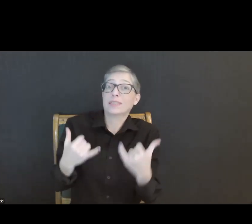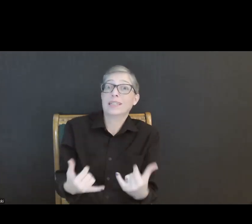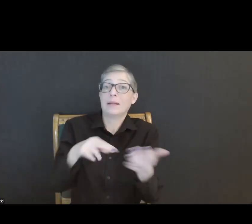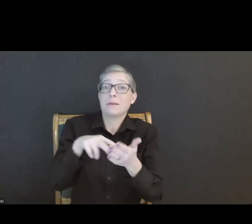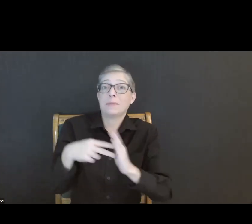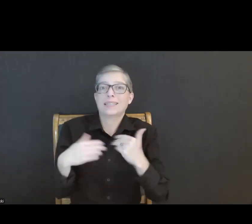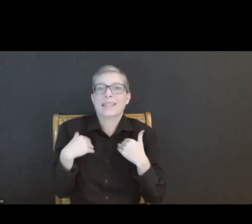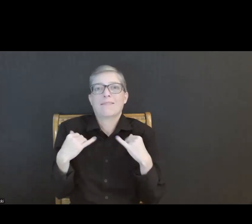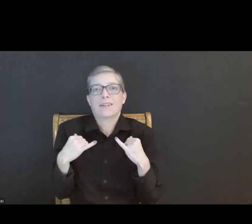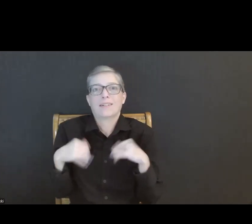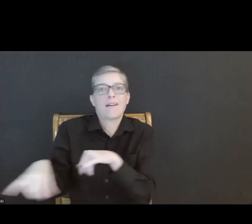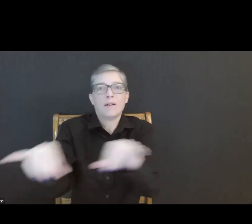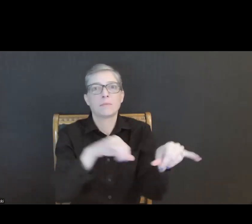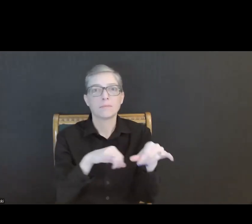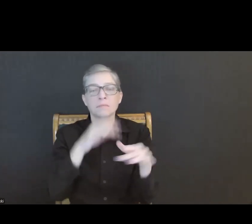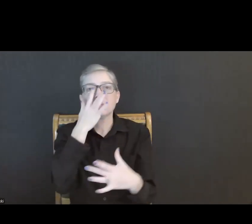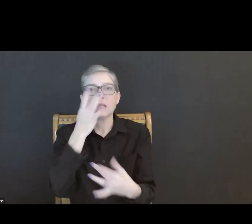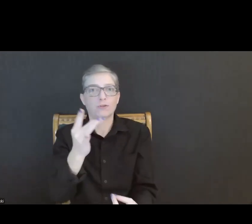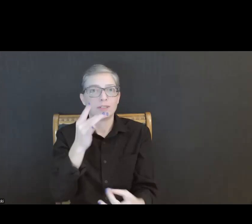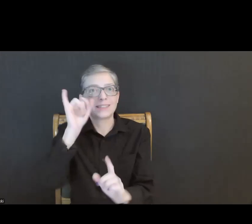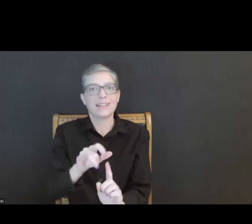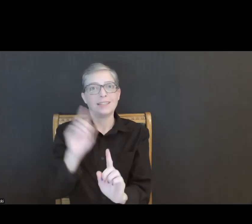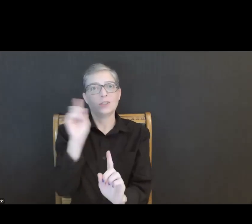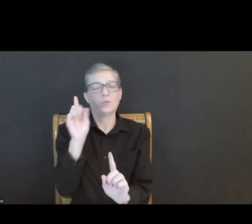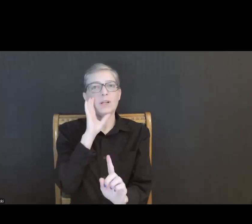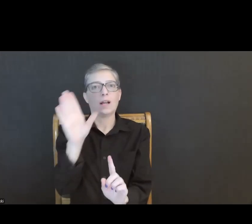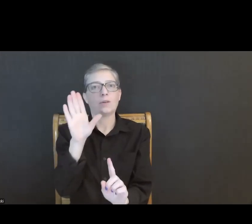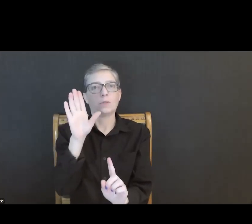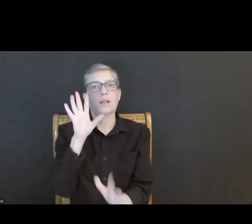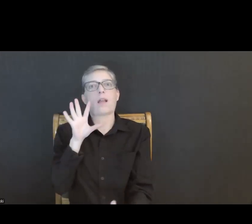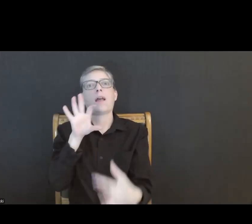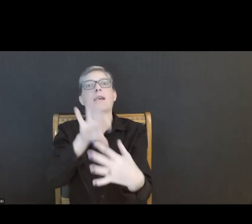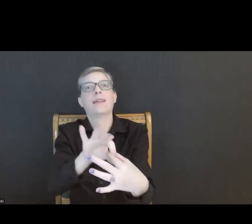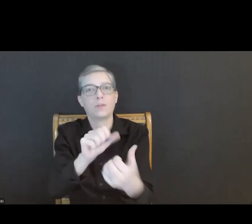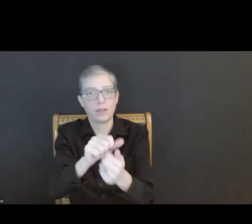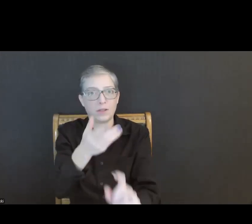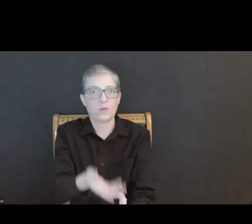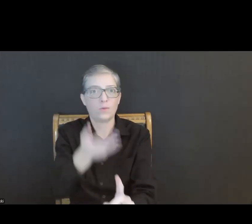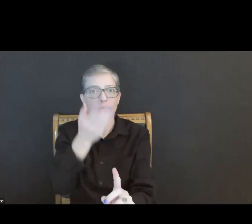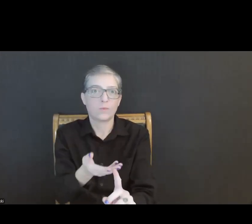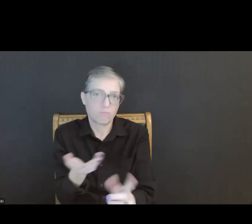my Port of Entry to connect with you in a way that is valuable and meaningful and so that is a part